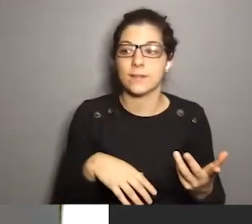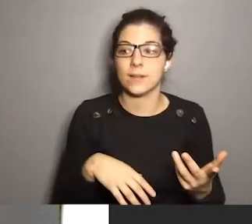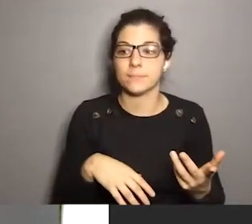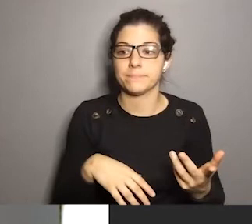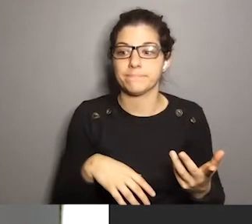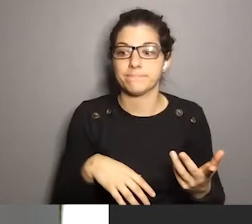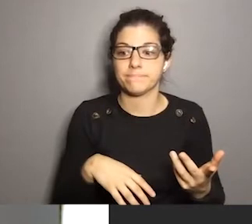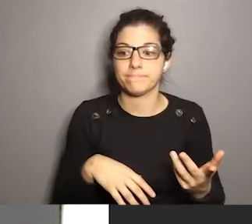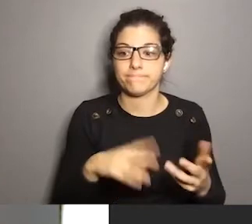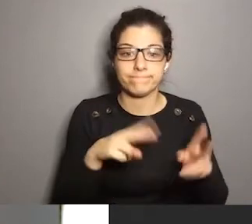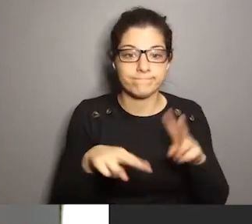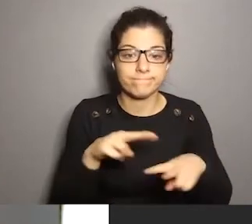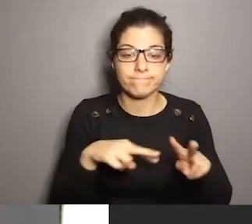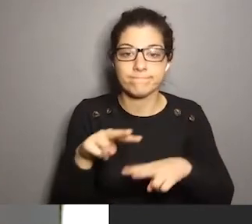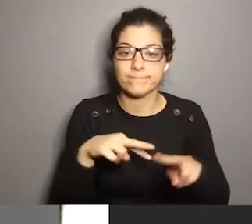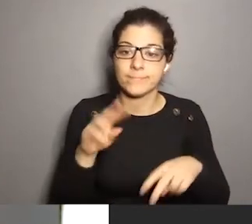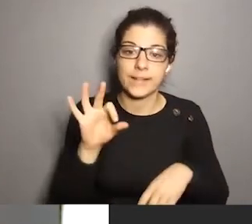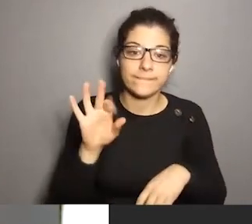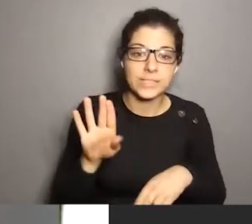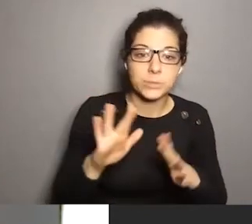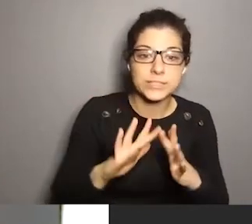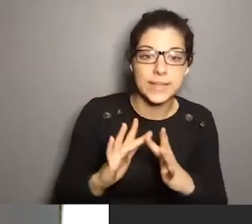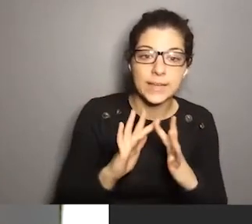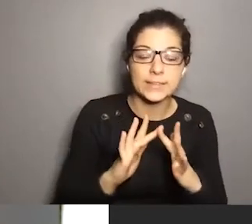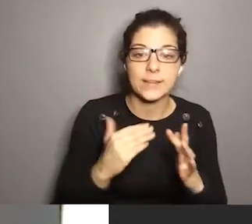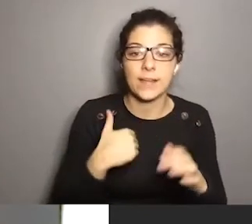or look us up on we have a Facebook site, we also have sni.org.